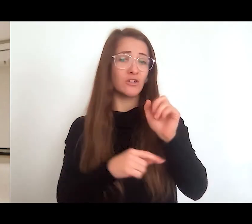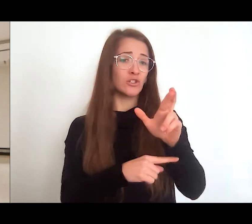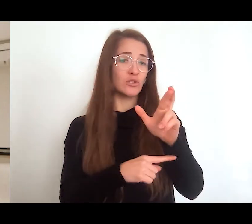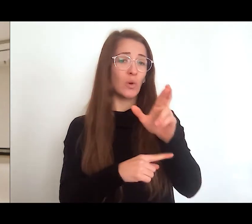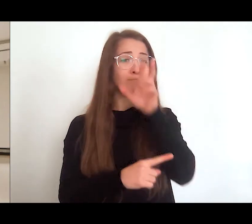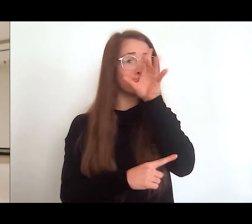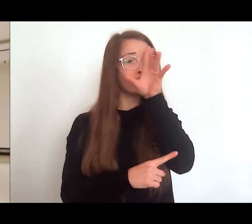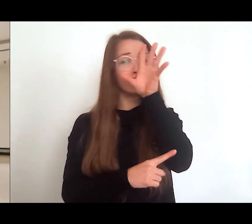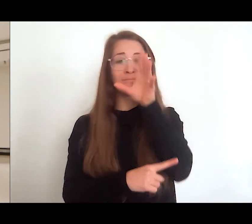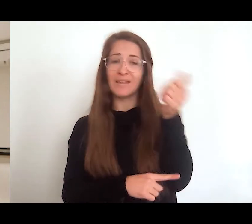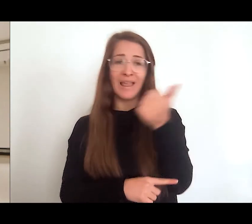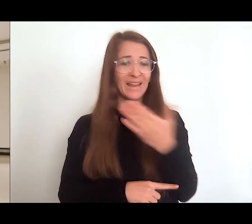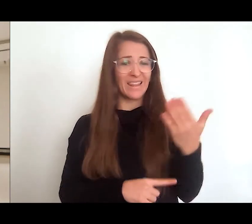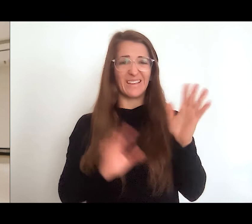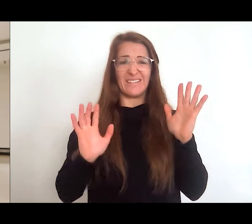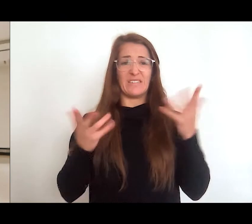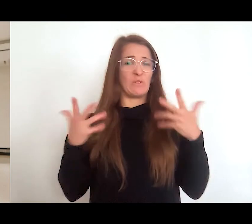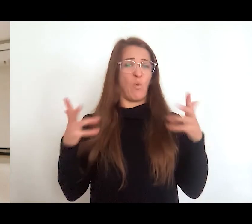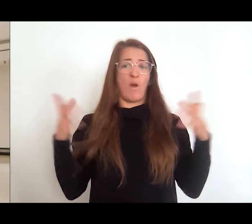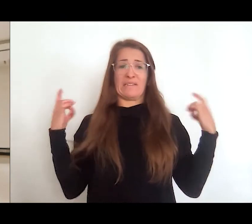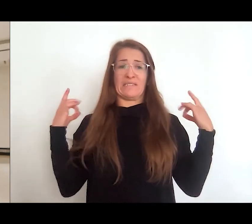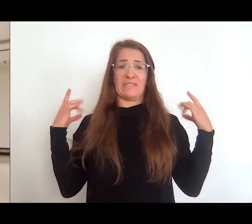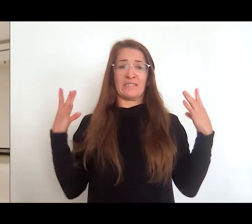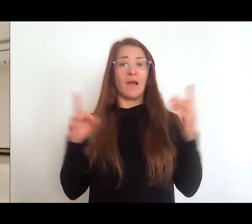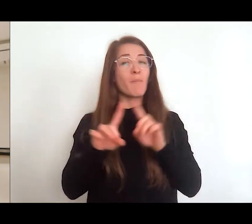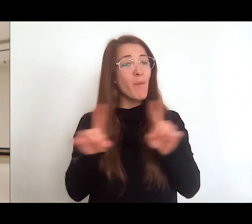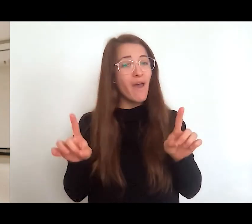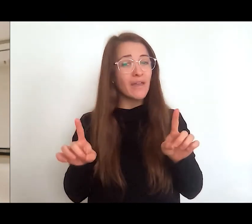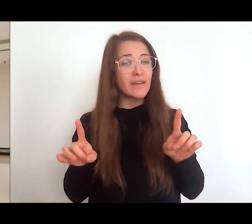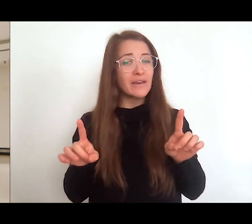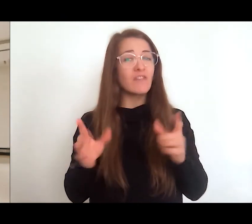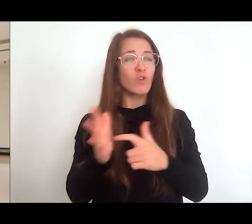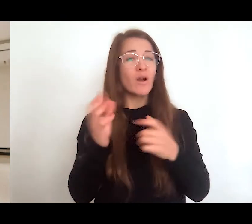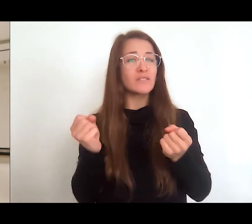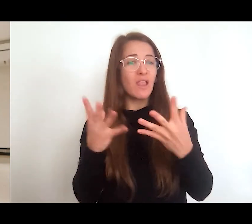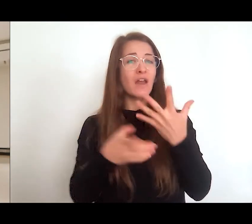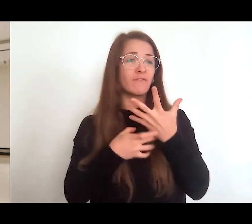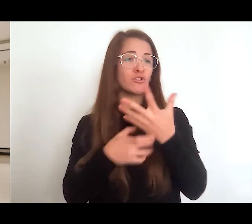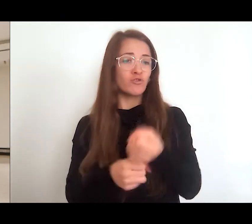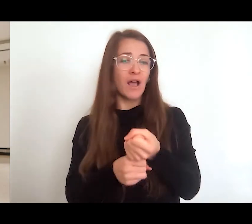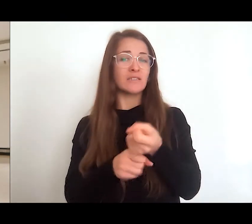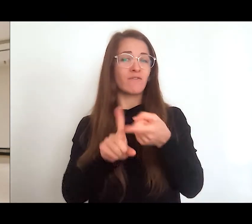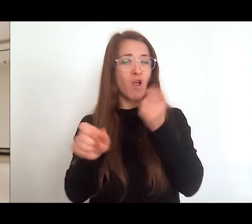EVERYONE ISN'T FROM INTERESTED IN DOING COMMUNICATIONS OR SPEAKING PUBLICLY.